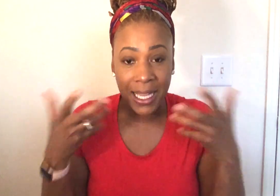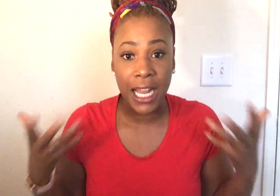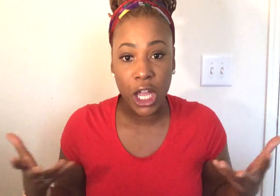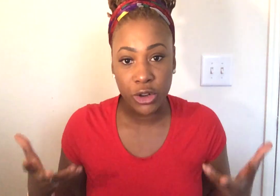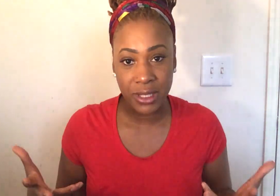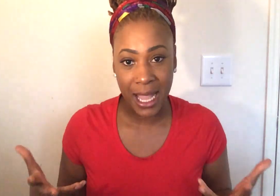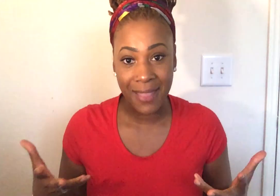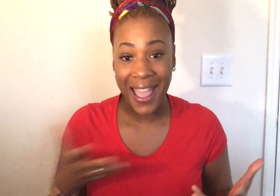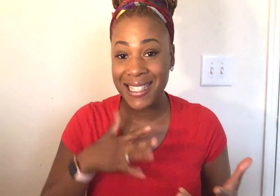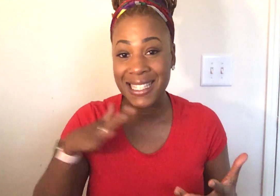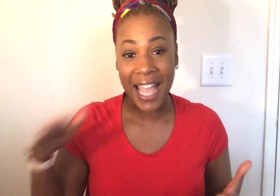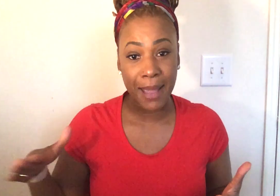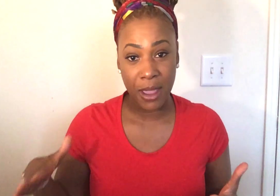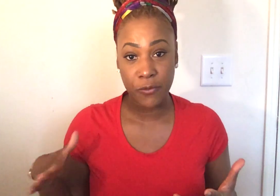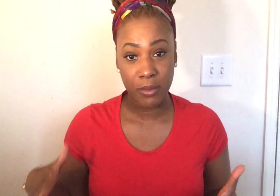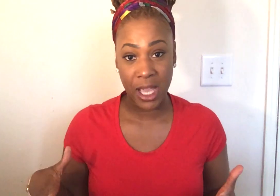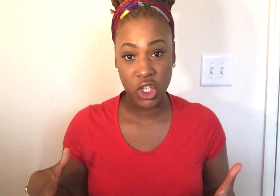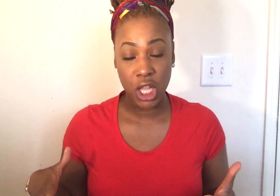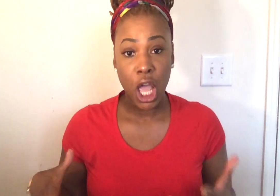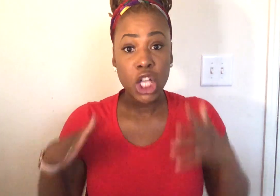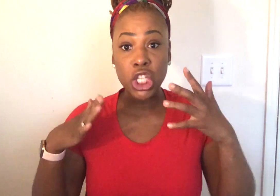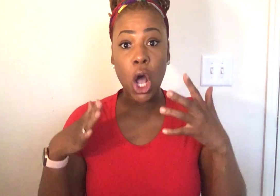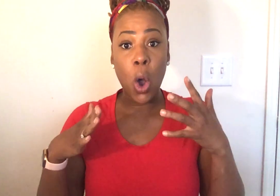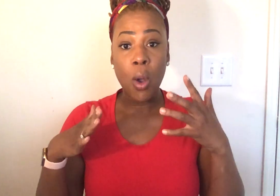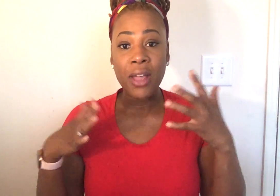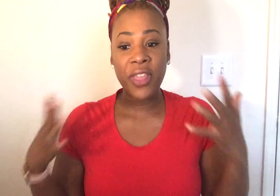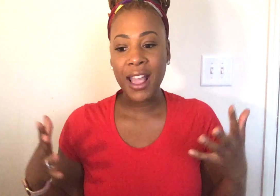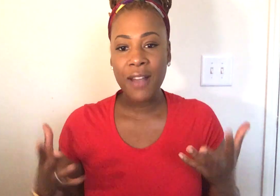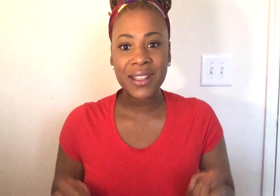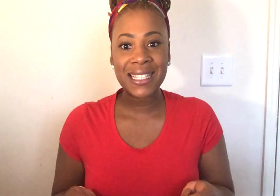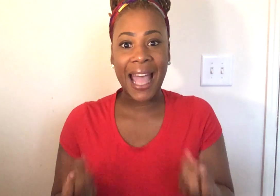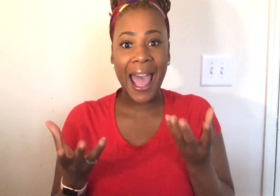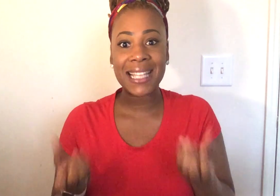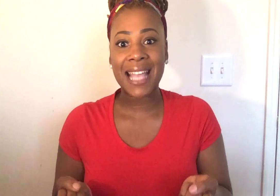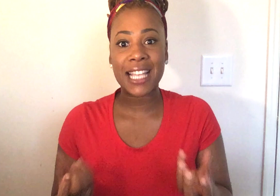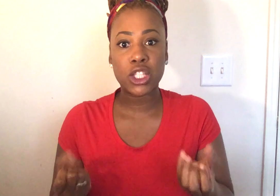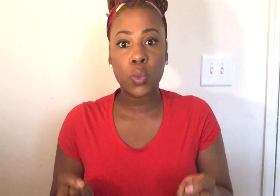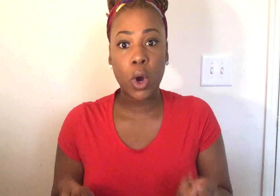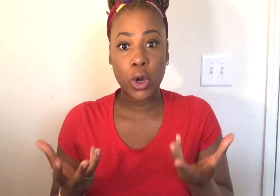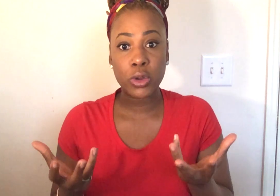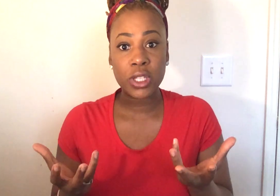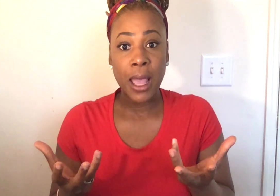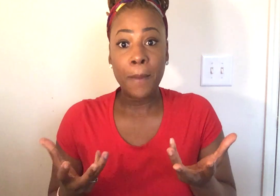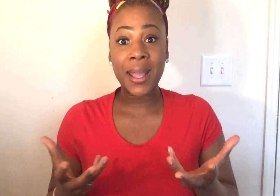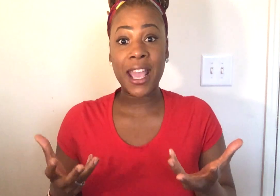understand that same information so think of the size as the words but if